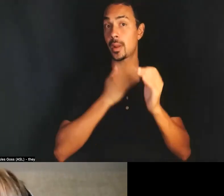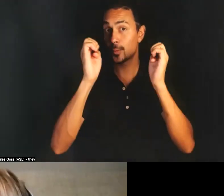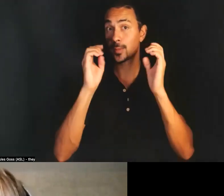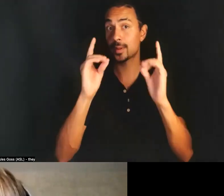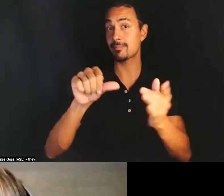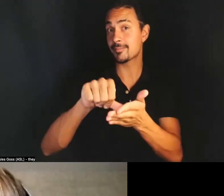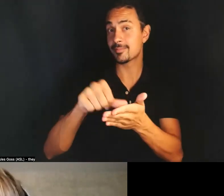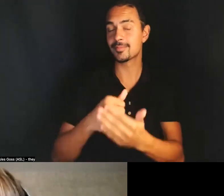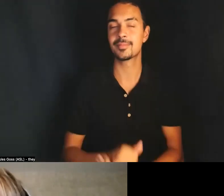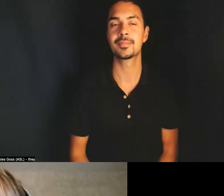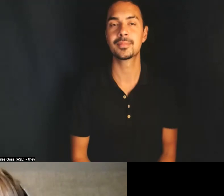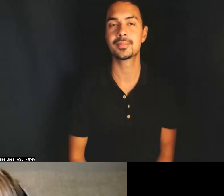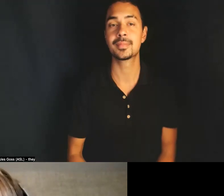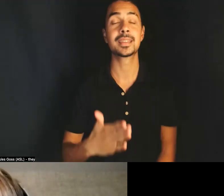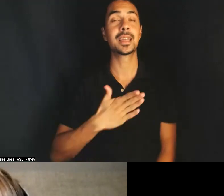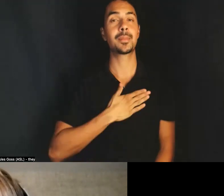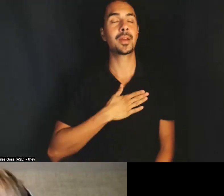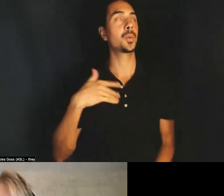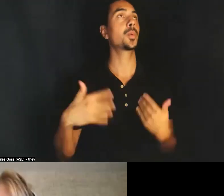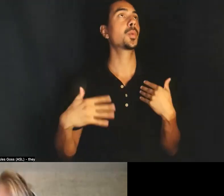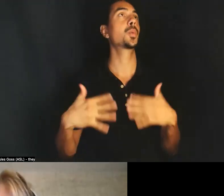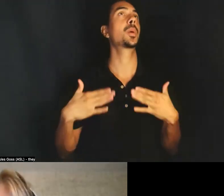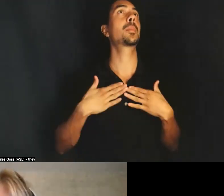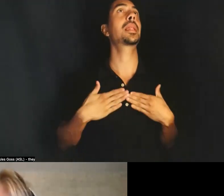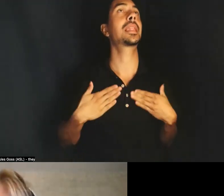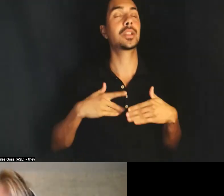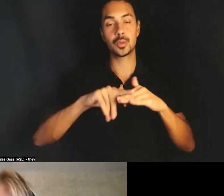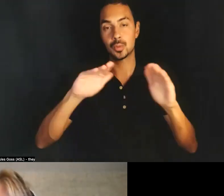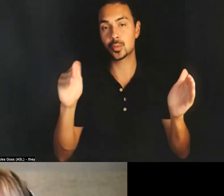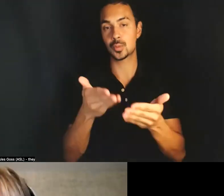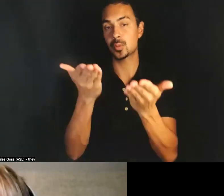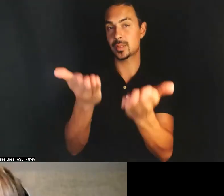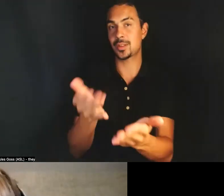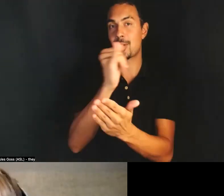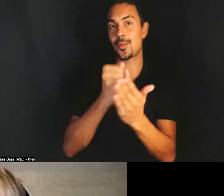to see the curriculum, using the link in the chat or finding her education page.